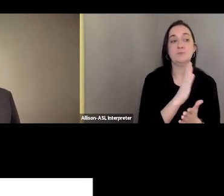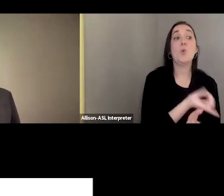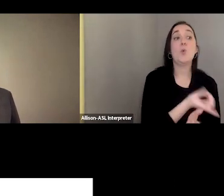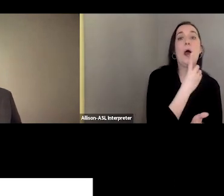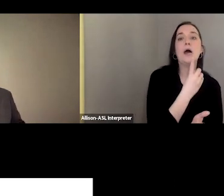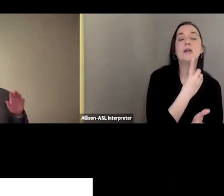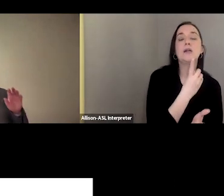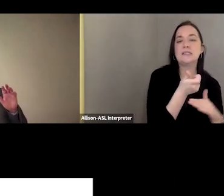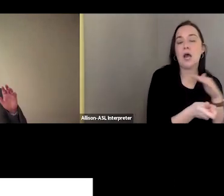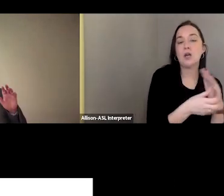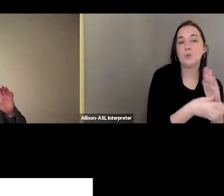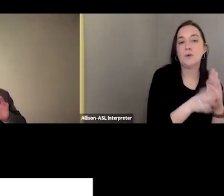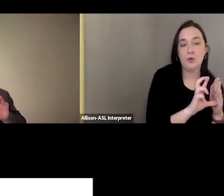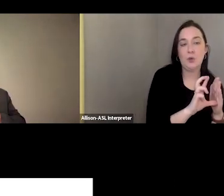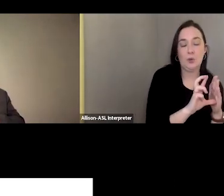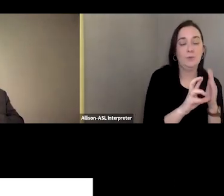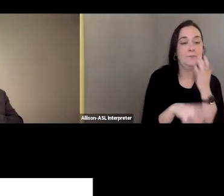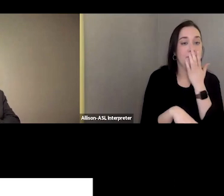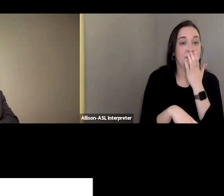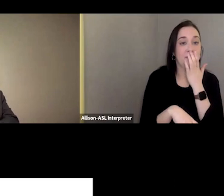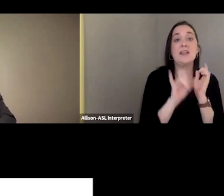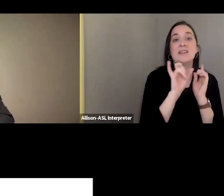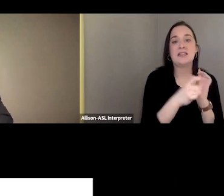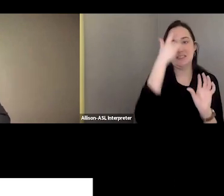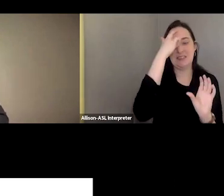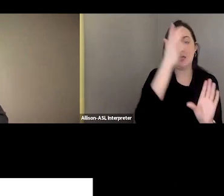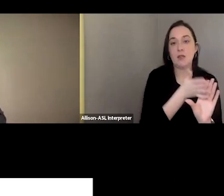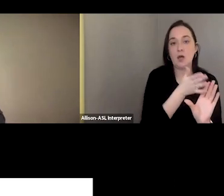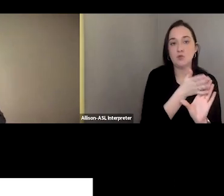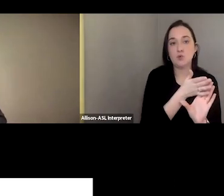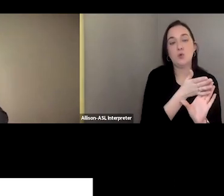and both of them are are psychologically phenomenon based kind of research.